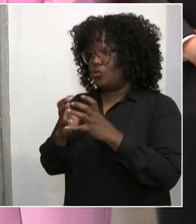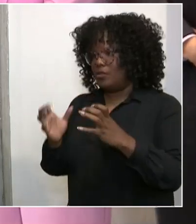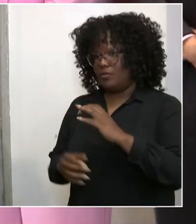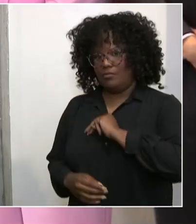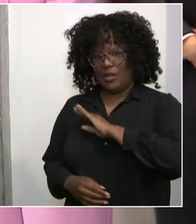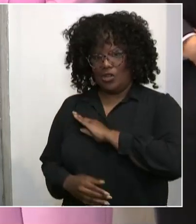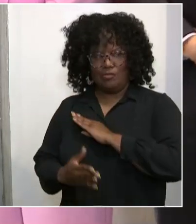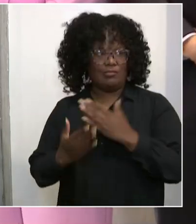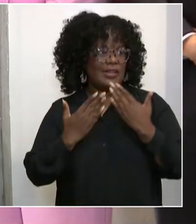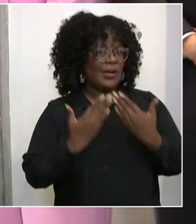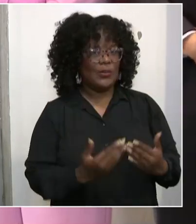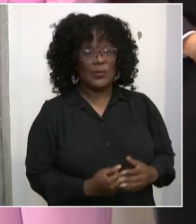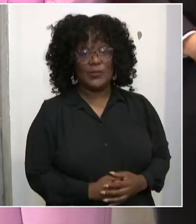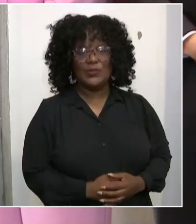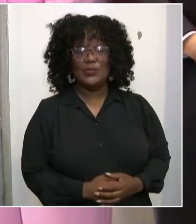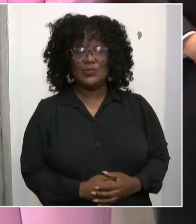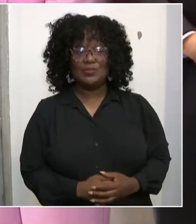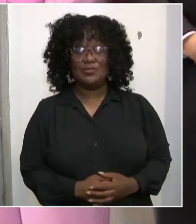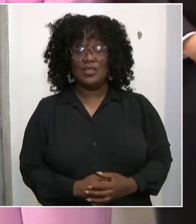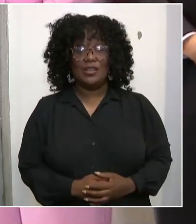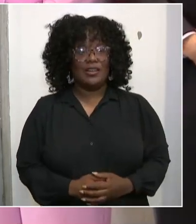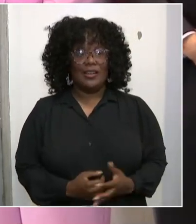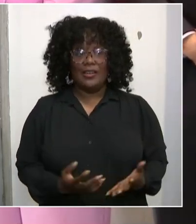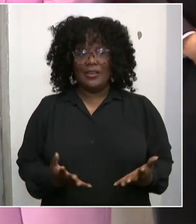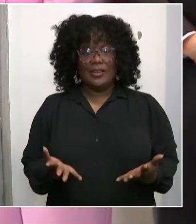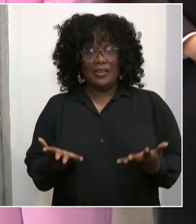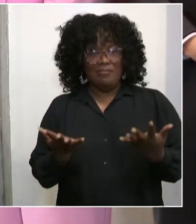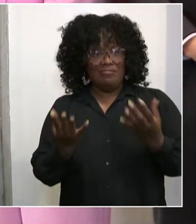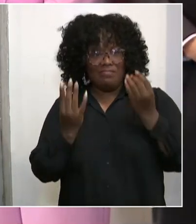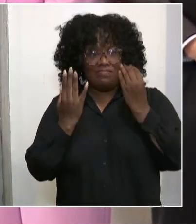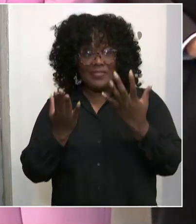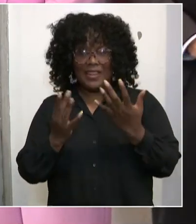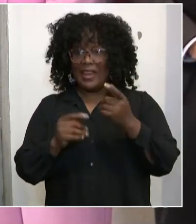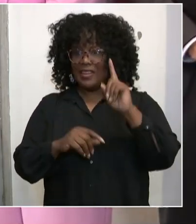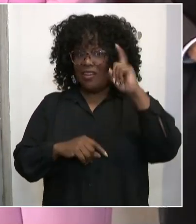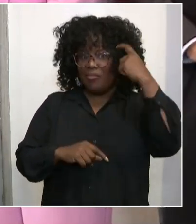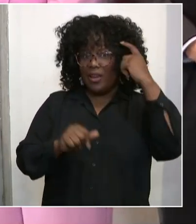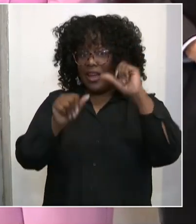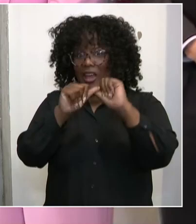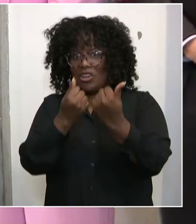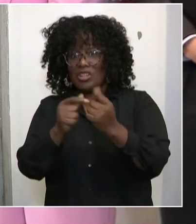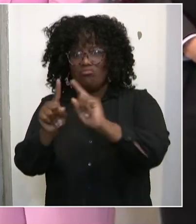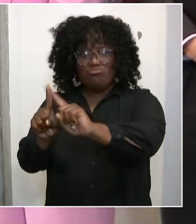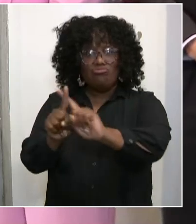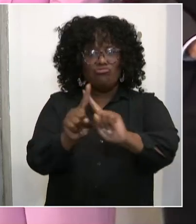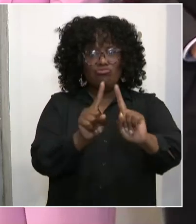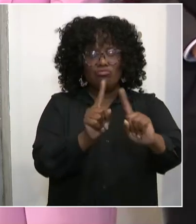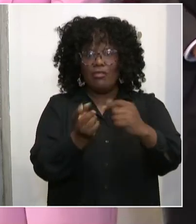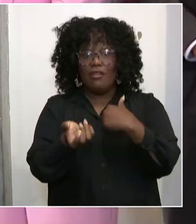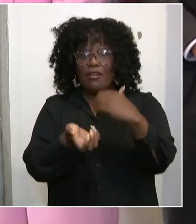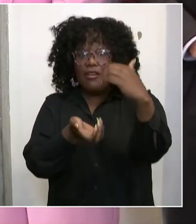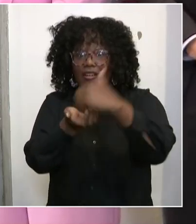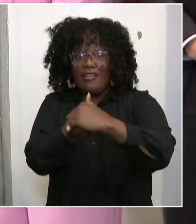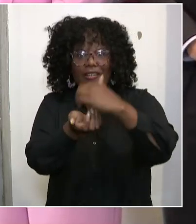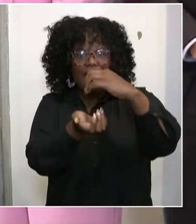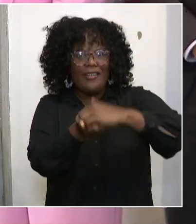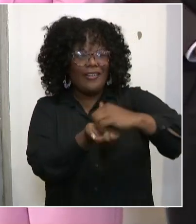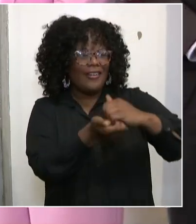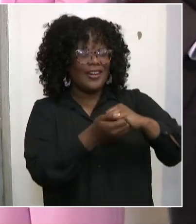65+ other government agencies that are helping make this happen, um, from getting people connected all across the city